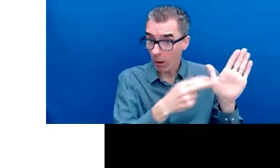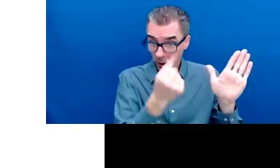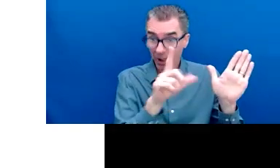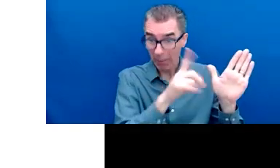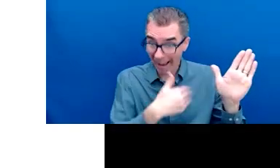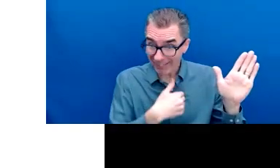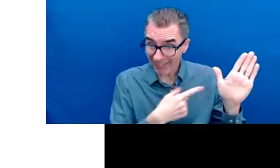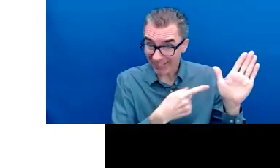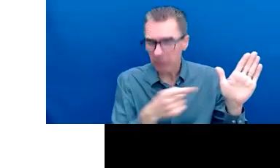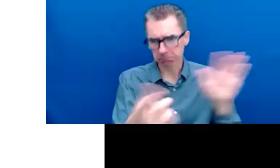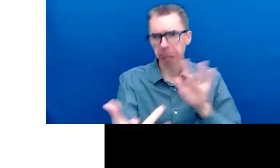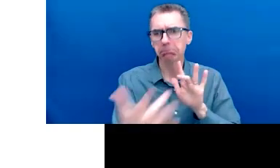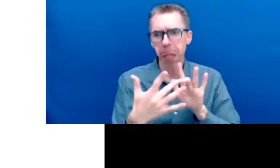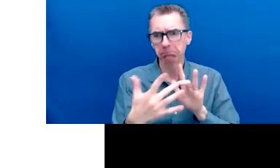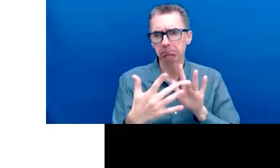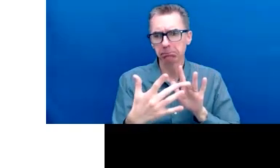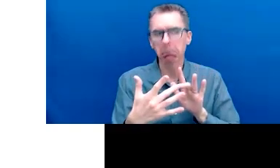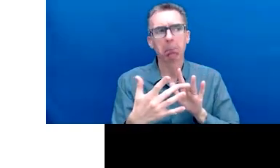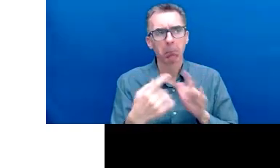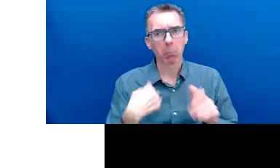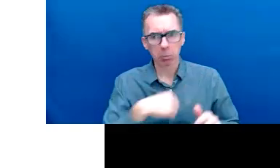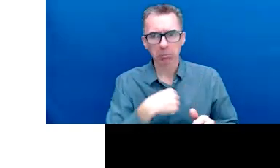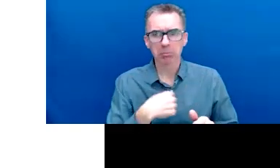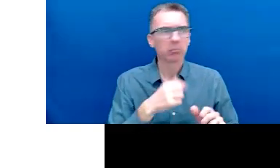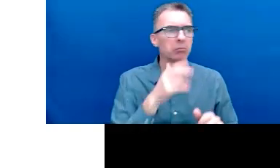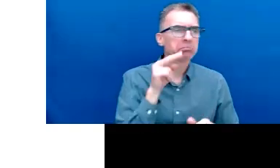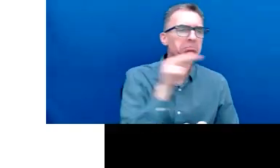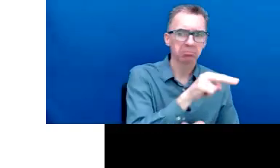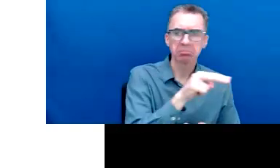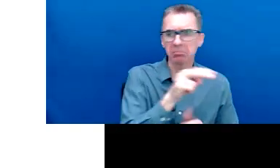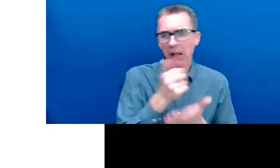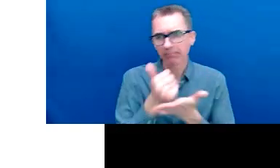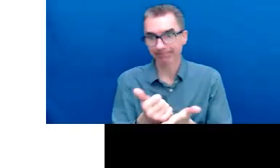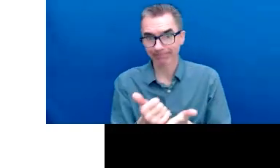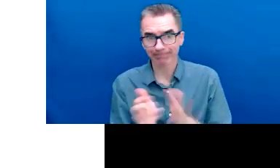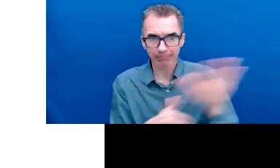We can we can look here at FCC. All right. OER Commons.